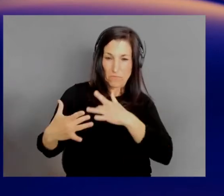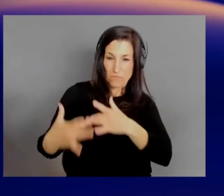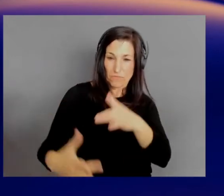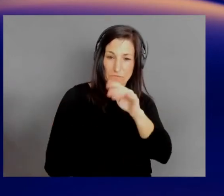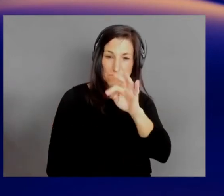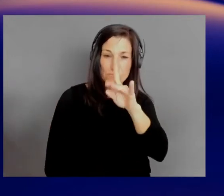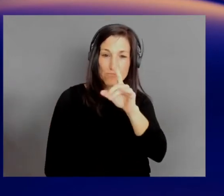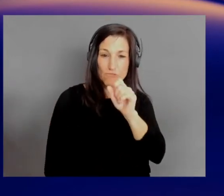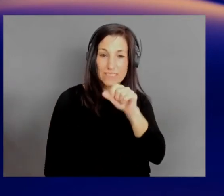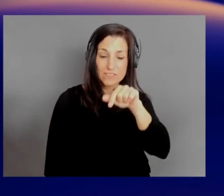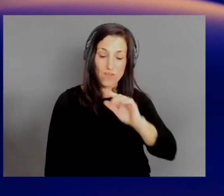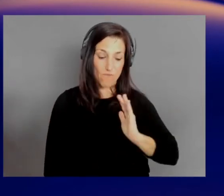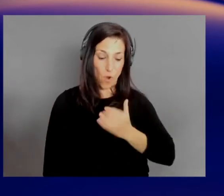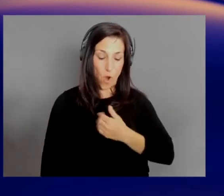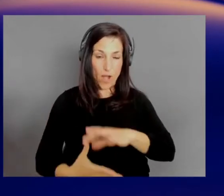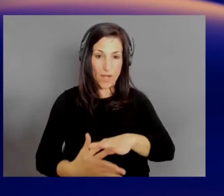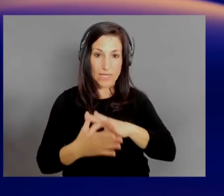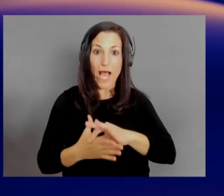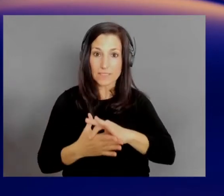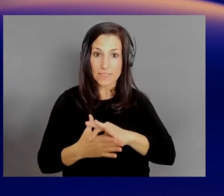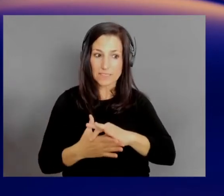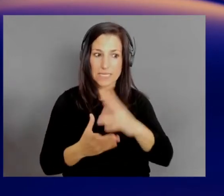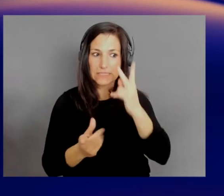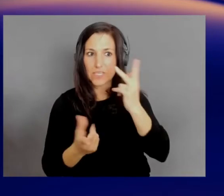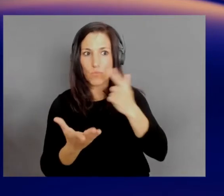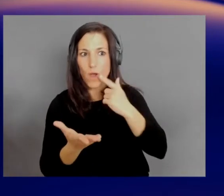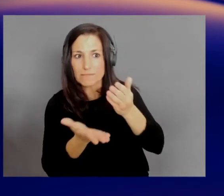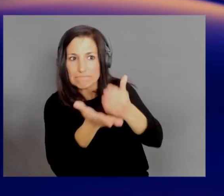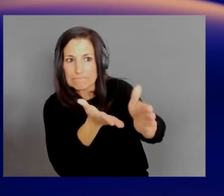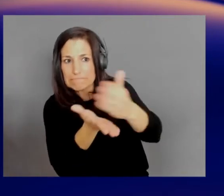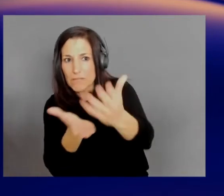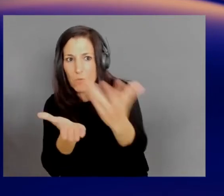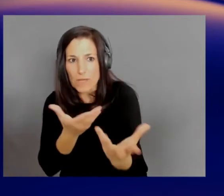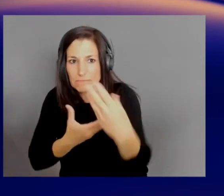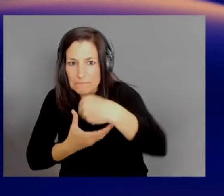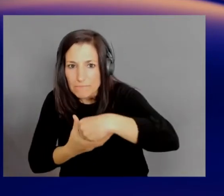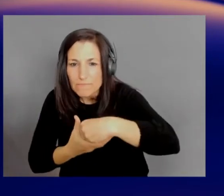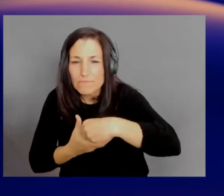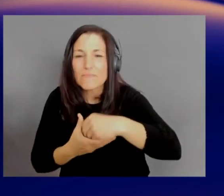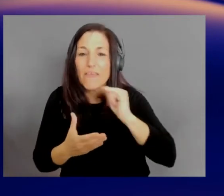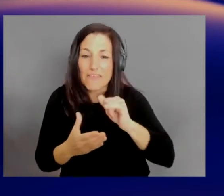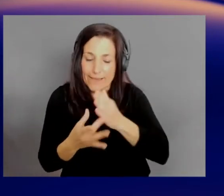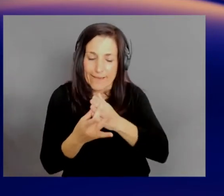my next set of conversations using AI and ML. So these services play very well